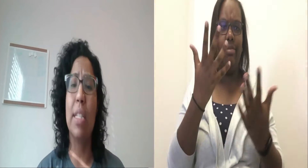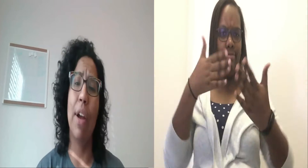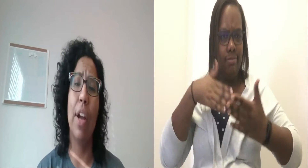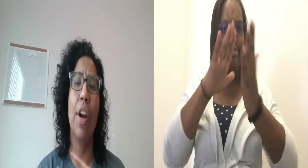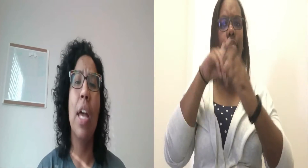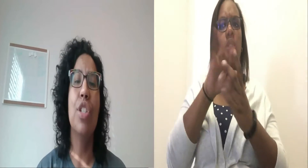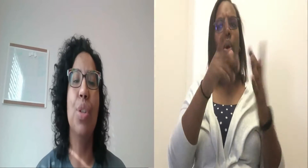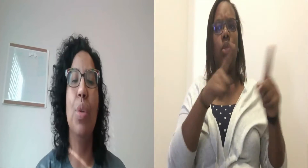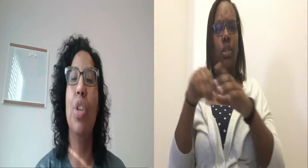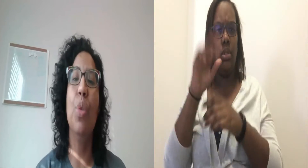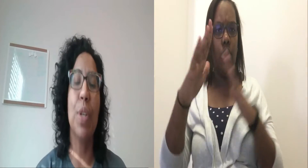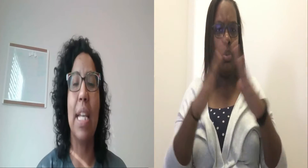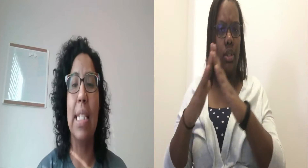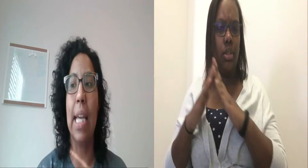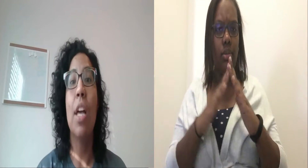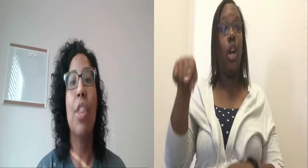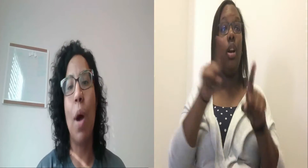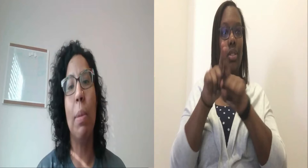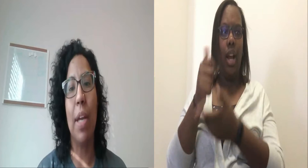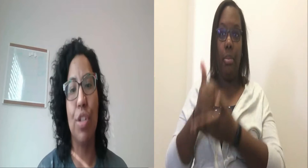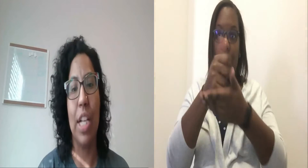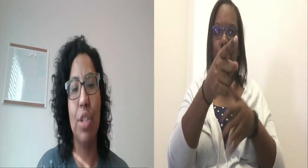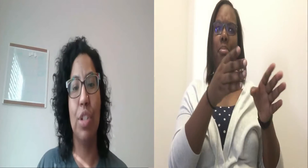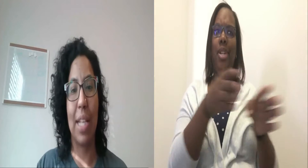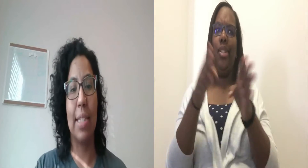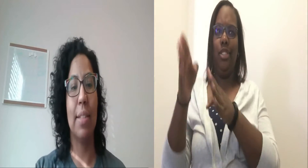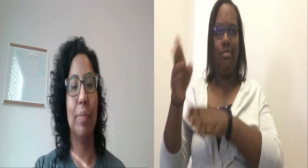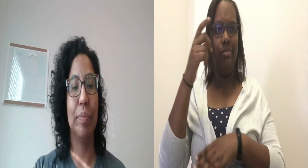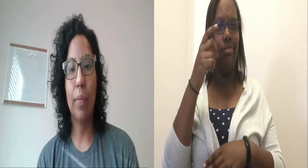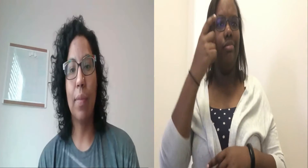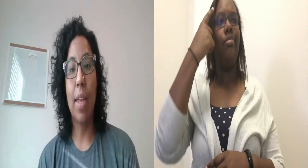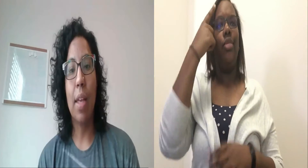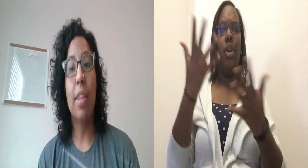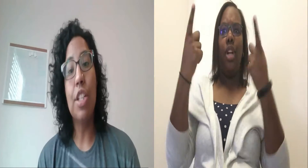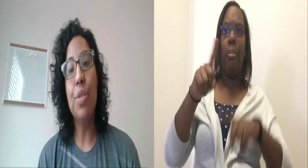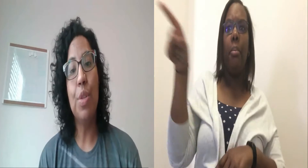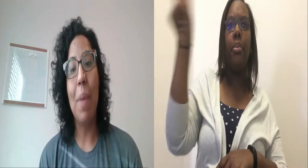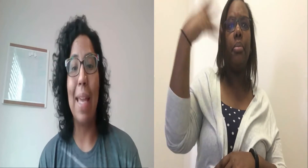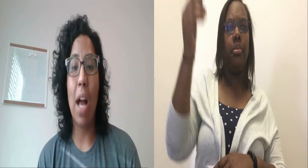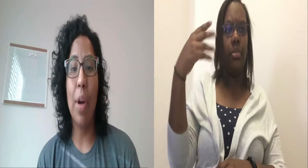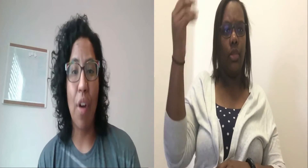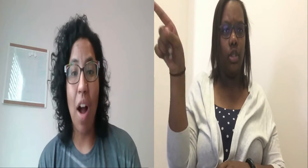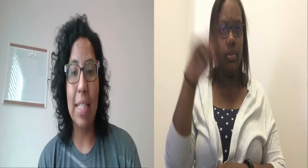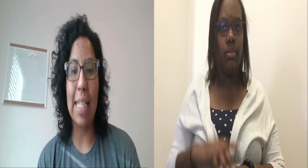barrier to you presenting the problem that you're trying to address. The issues you might come across